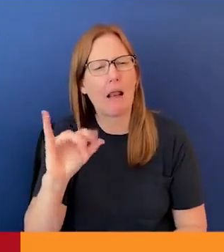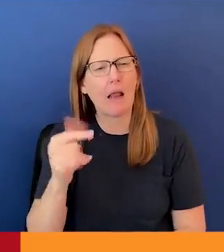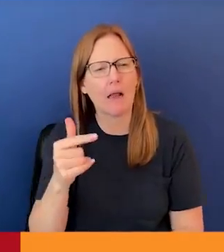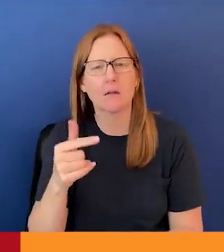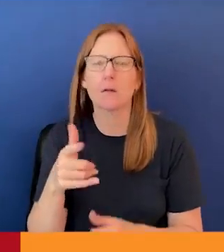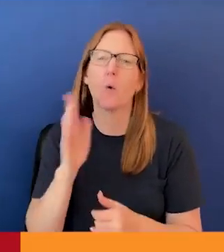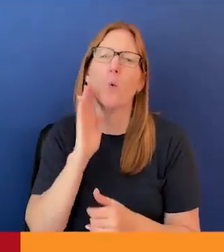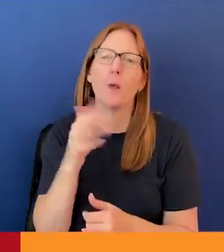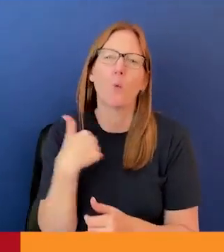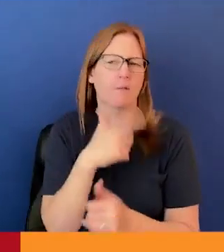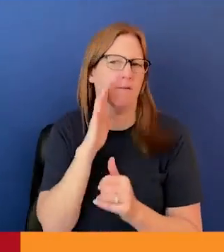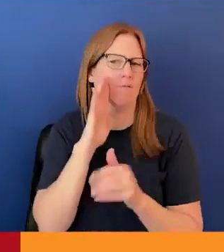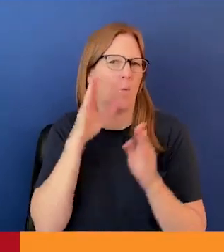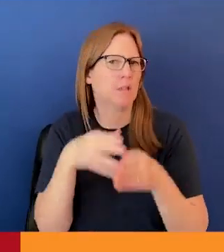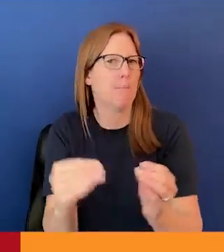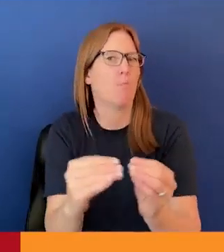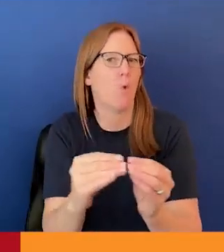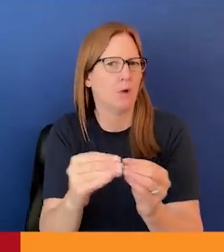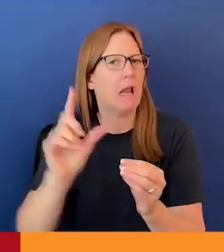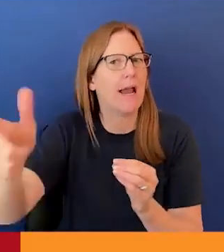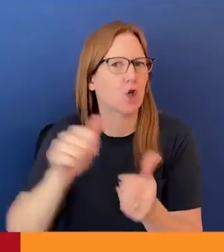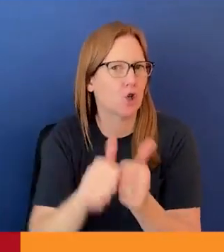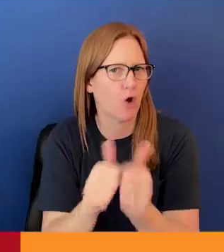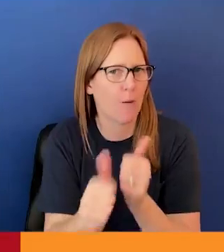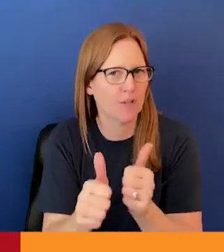on in the prize competition, particularly, in phase three.